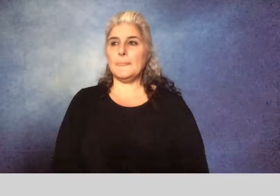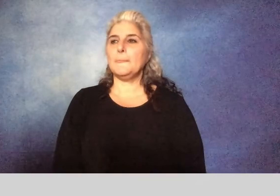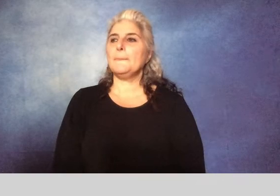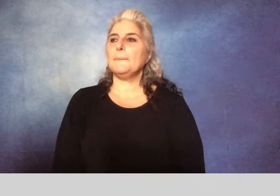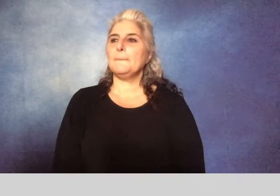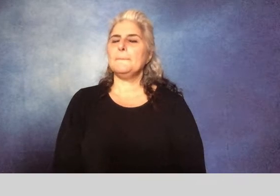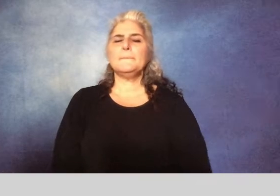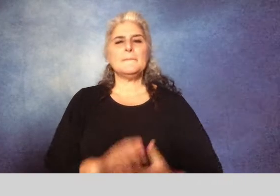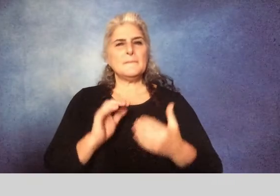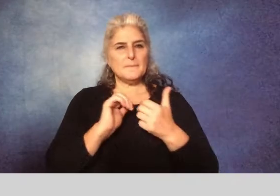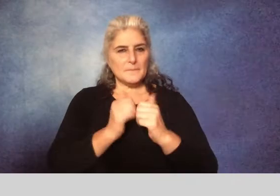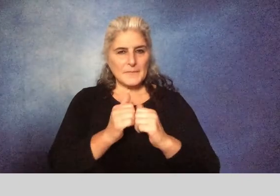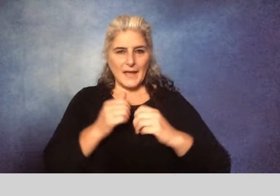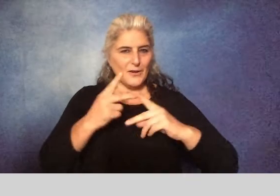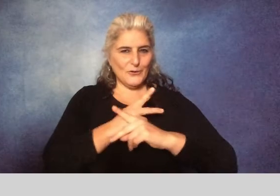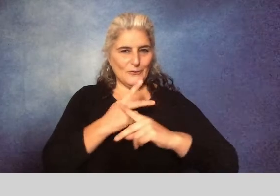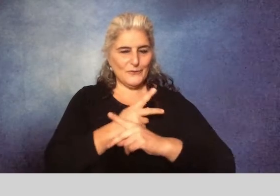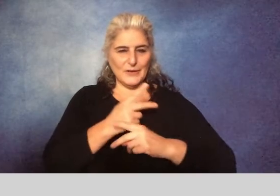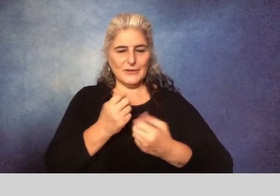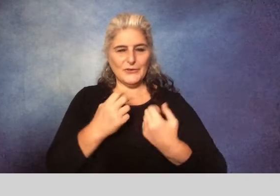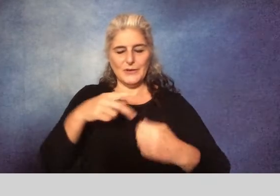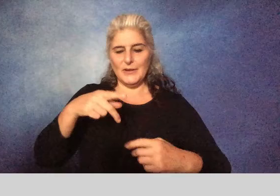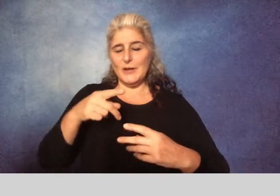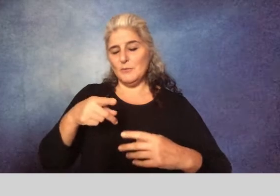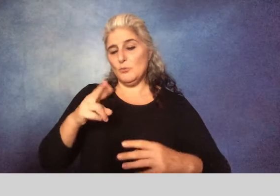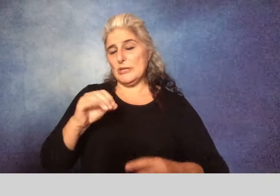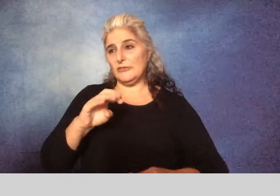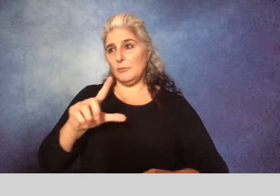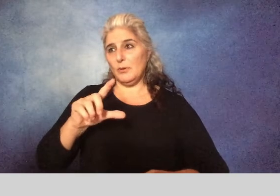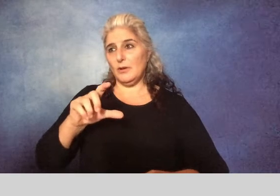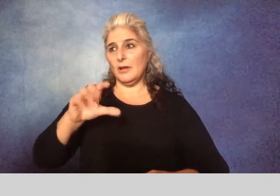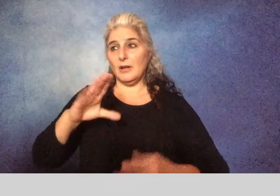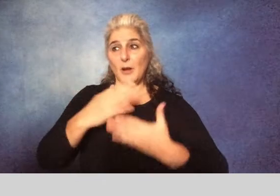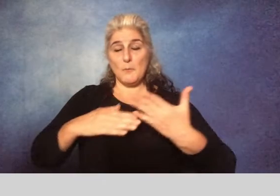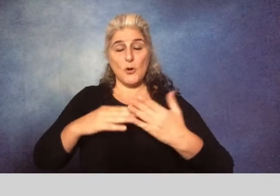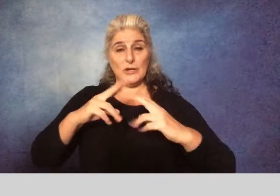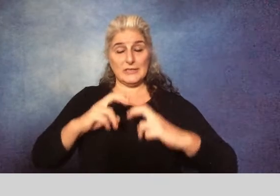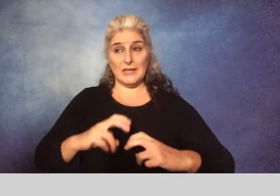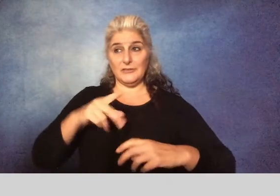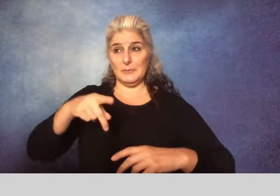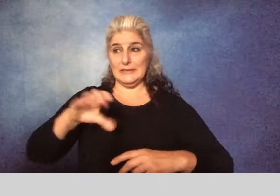There are a few ways to determine how many principal components to use. I plotted the cumulative explained variance